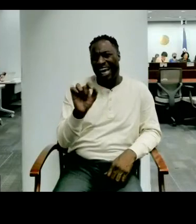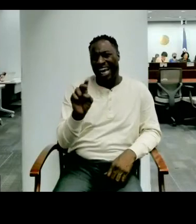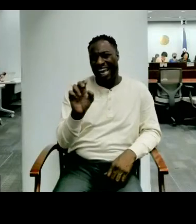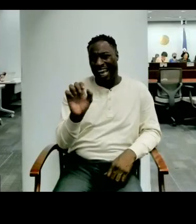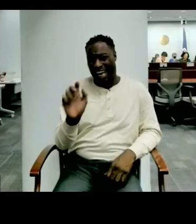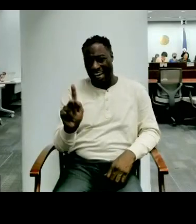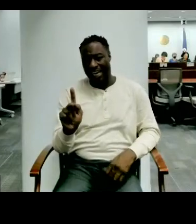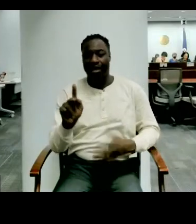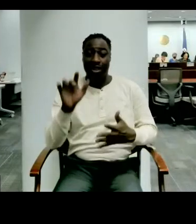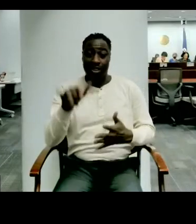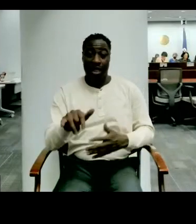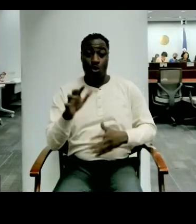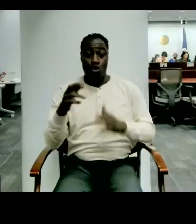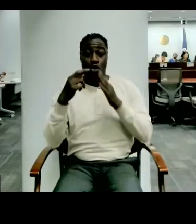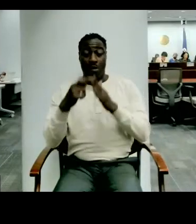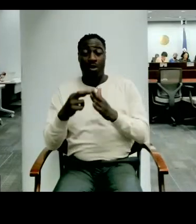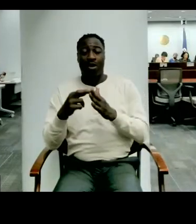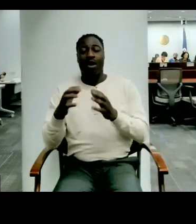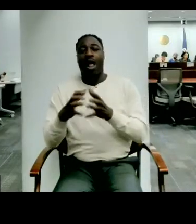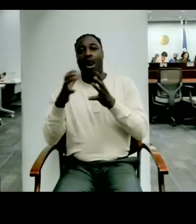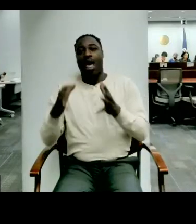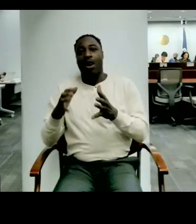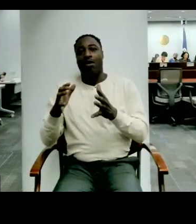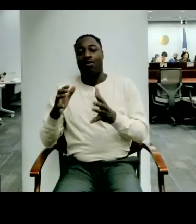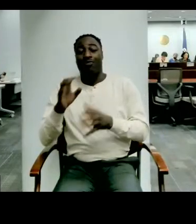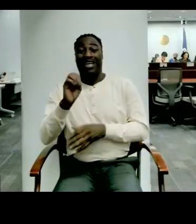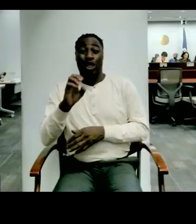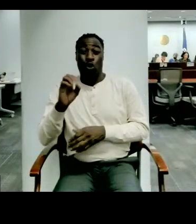represent much of what the Commission would like to do and I hope its report,